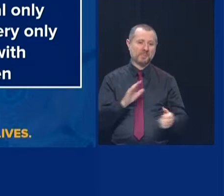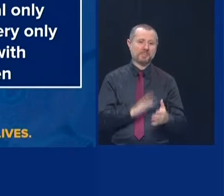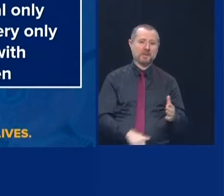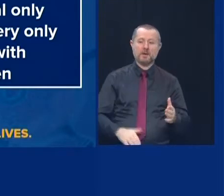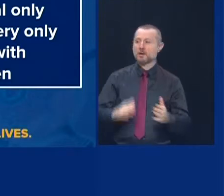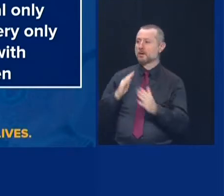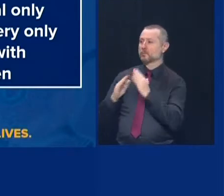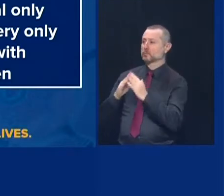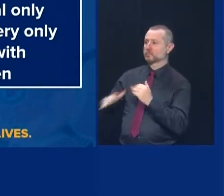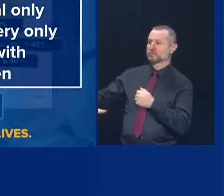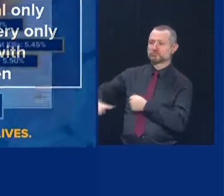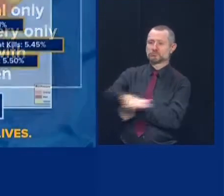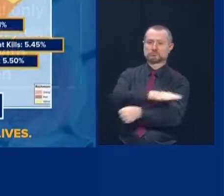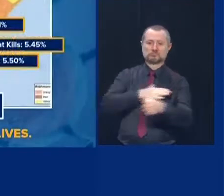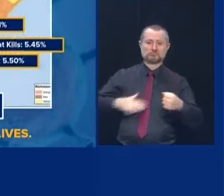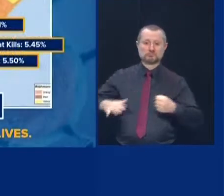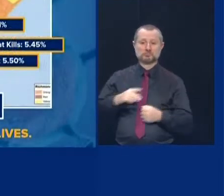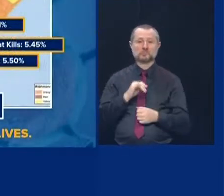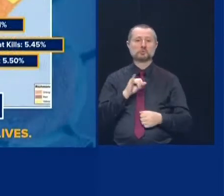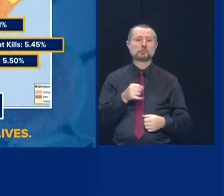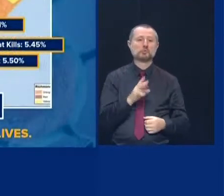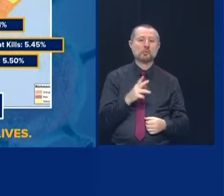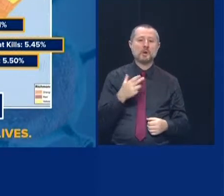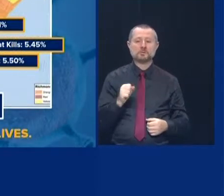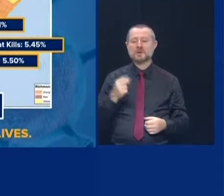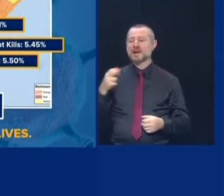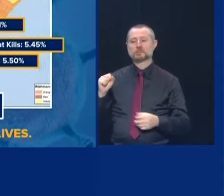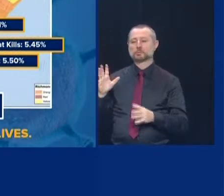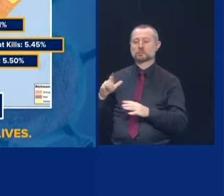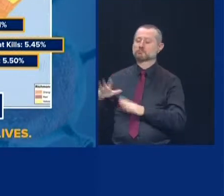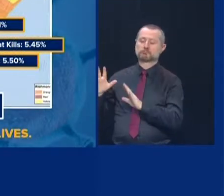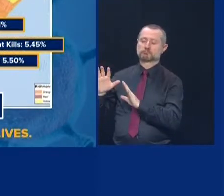K TO 8 SHOULD REMAIN OPEN BECAUSE IT'S SAFER THAN THE